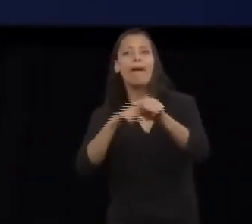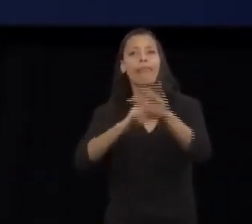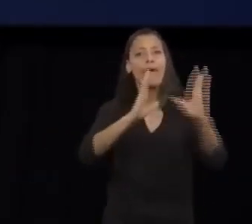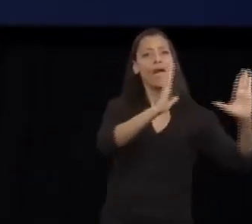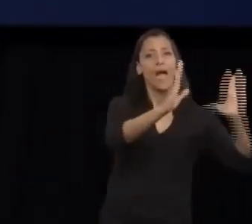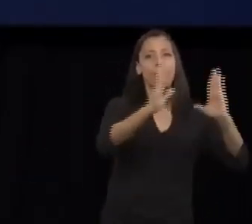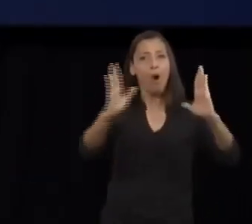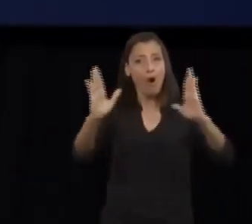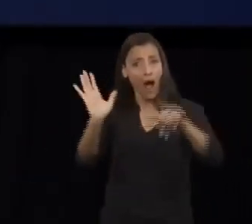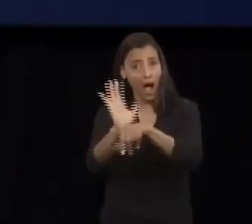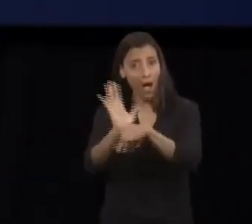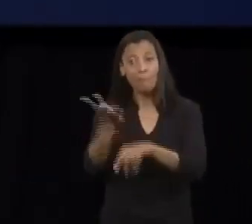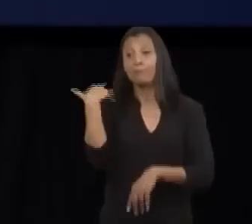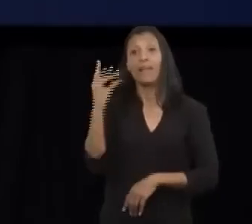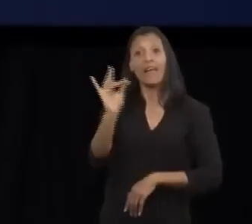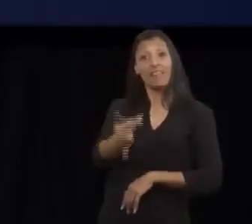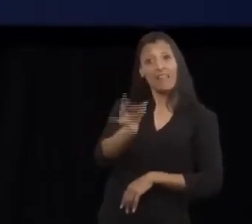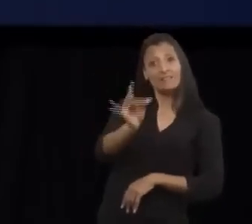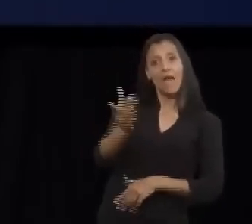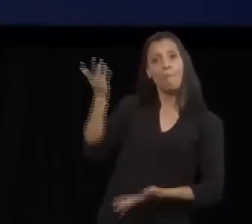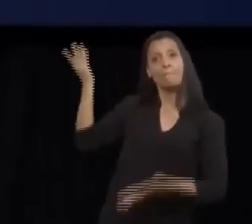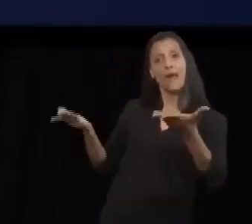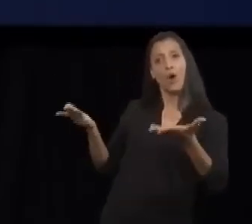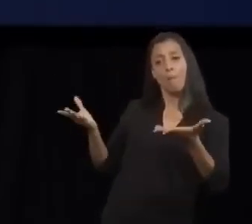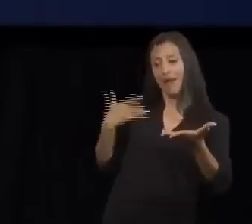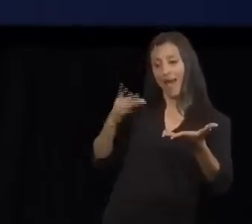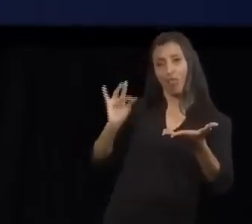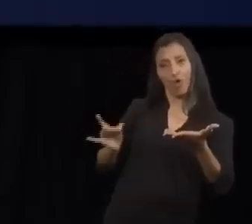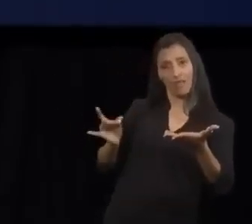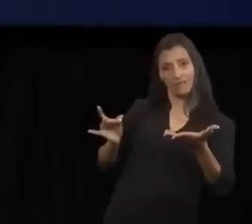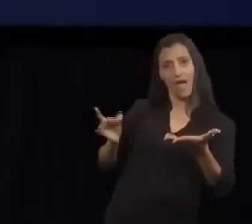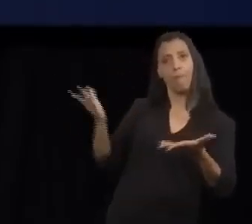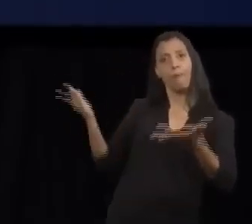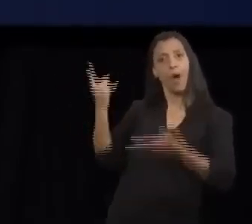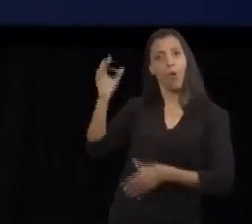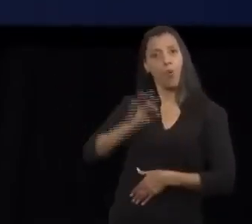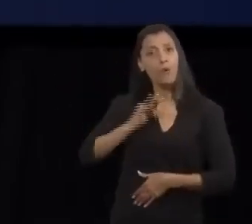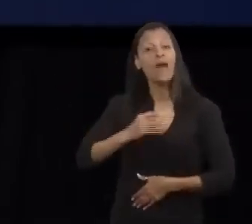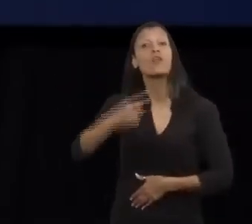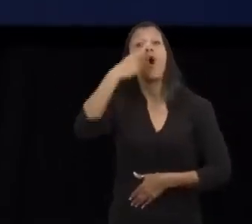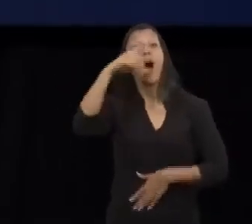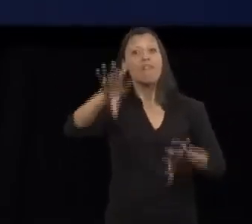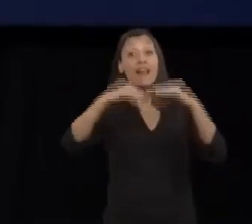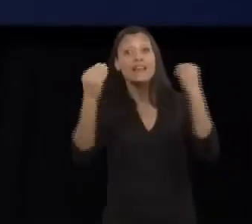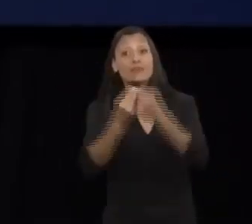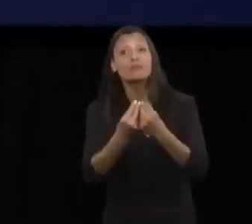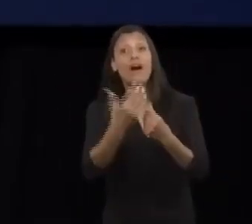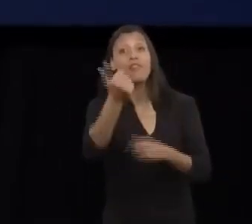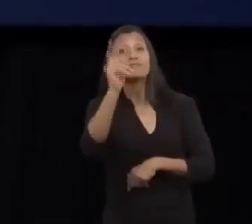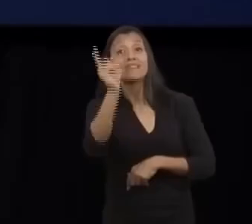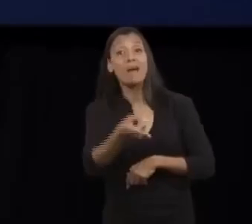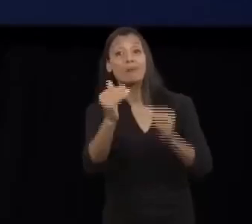December against December, ended up 6% above the 24.